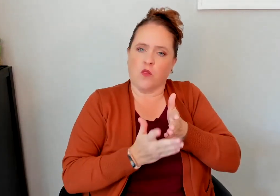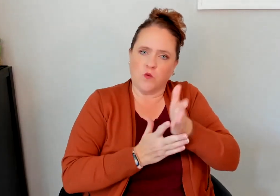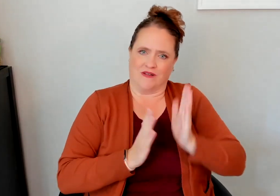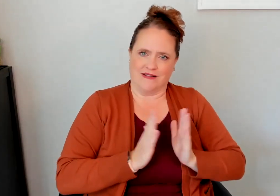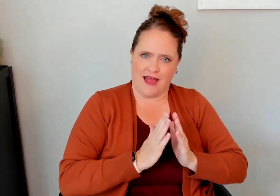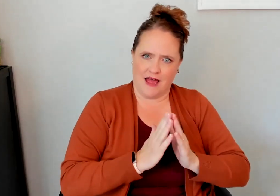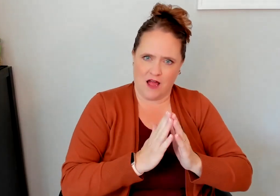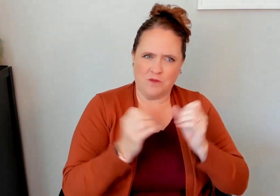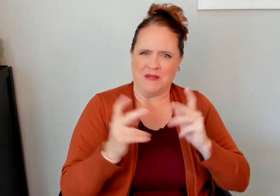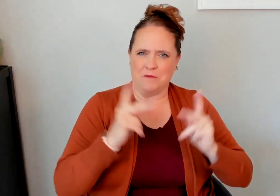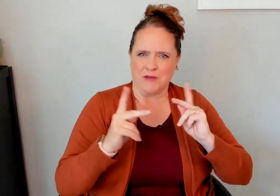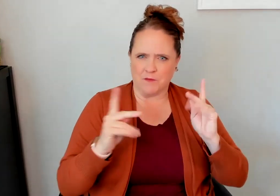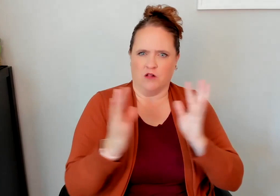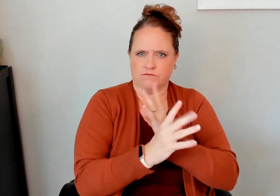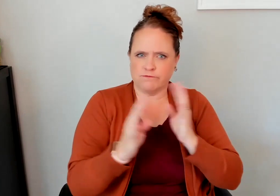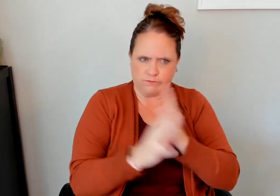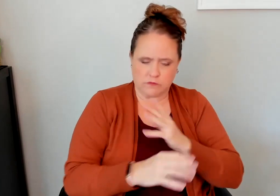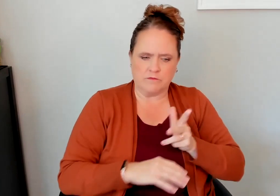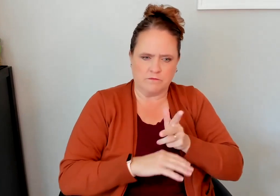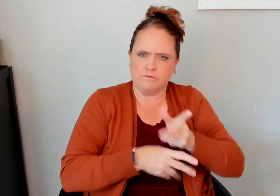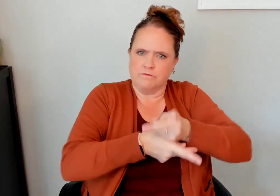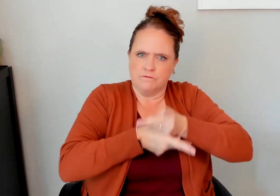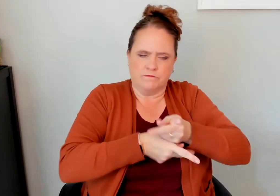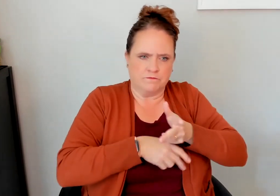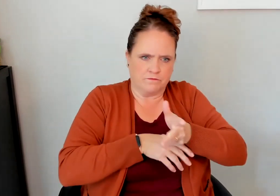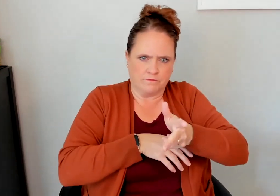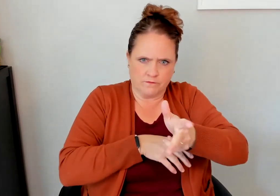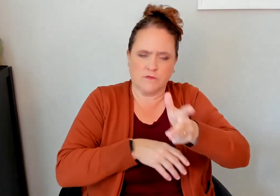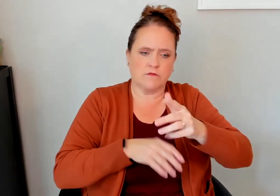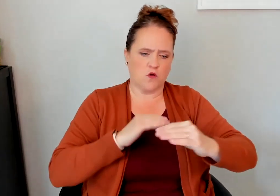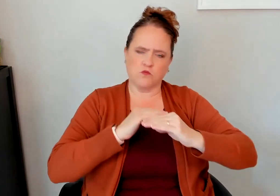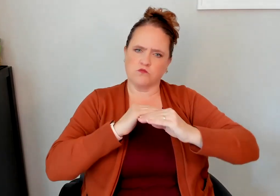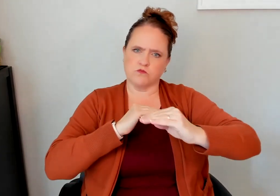going through town, so there are people crossing the street, there are shops, there are things